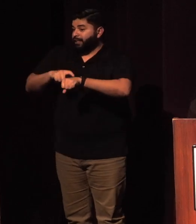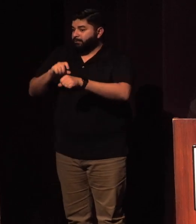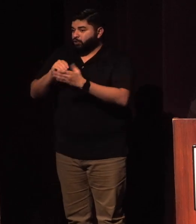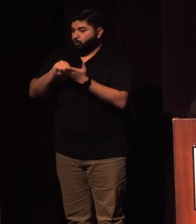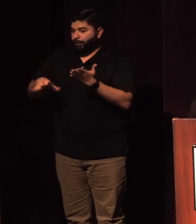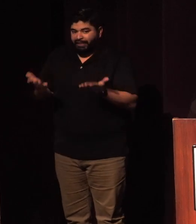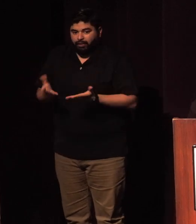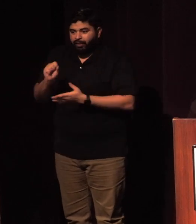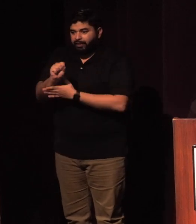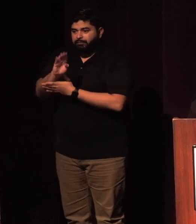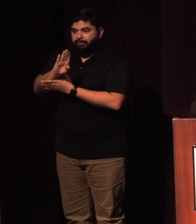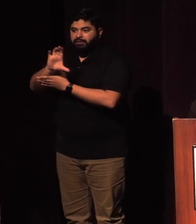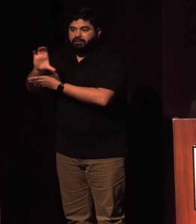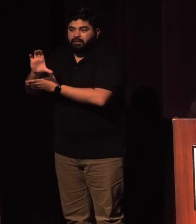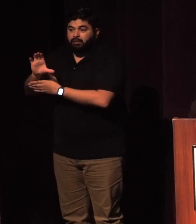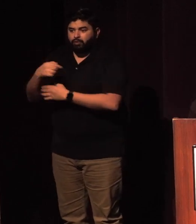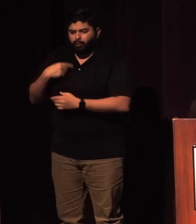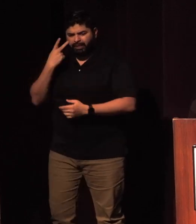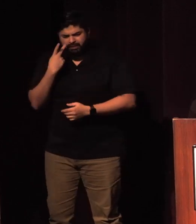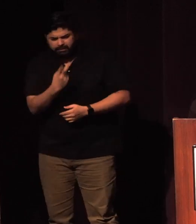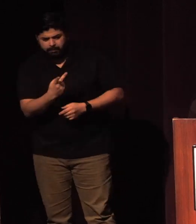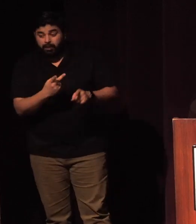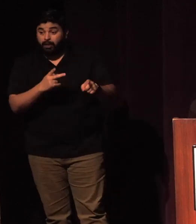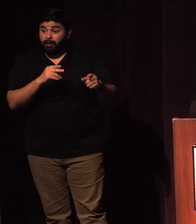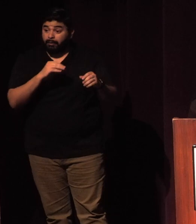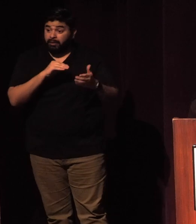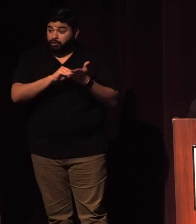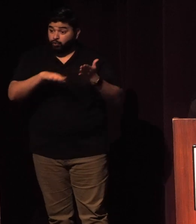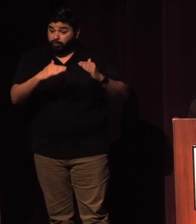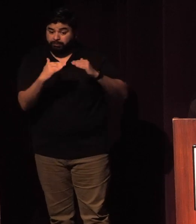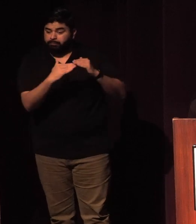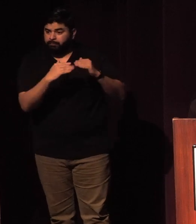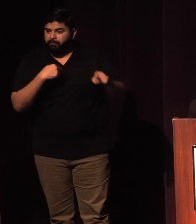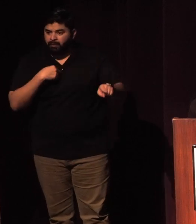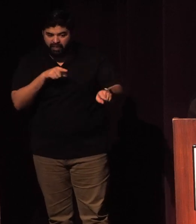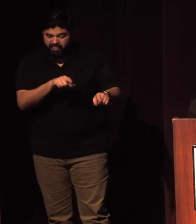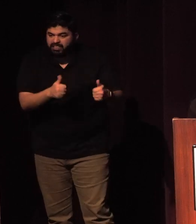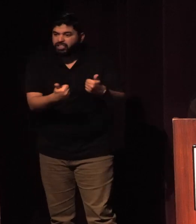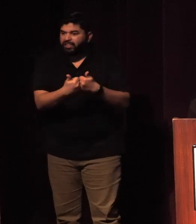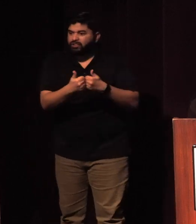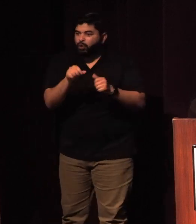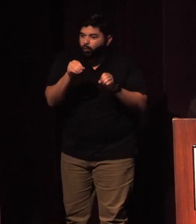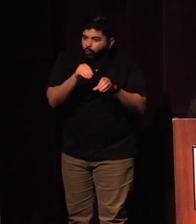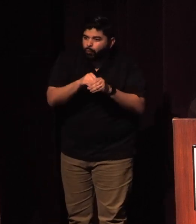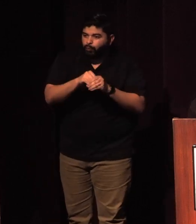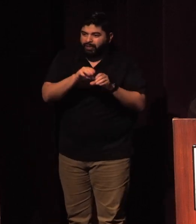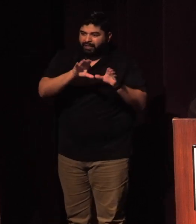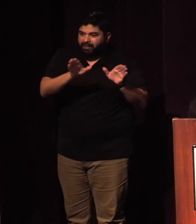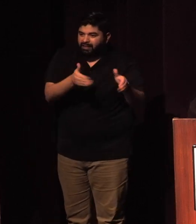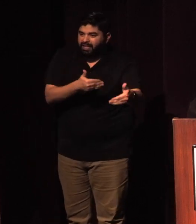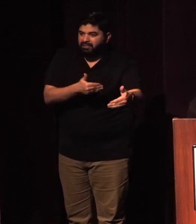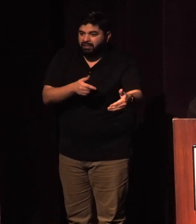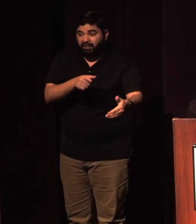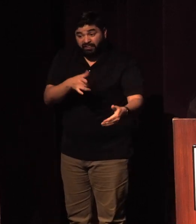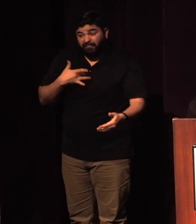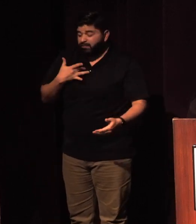What I have noticed after three years of being a full-time student at SBCC, when a peer of mine is challenged in the class to the